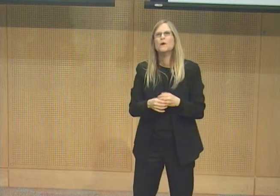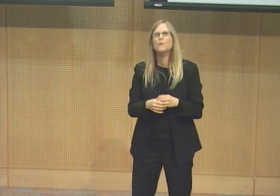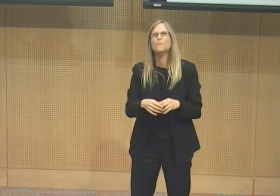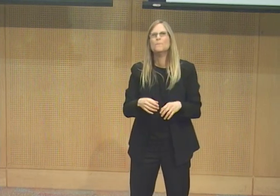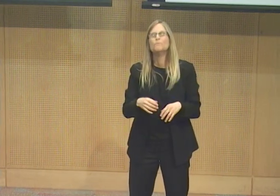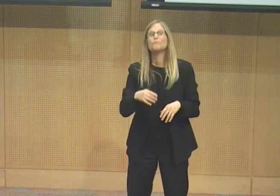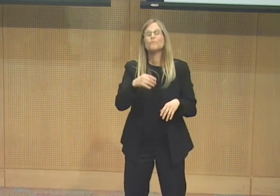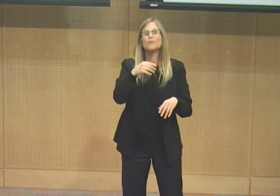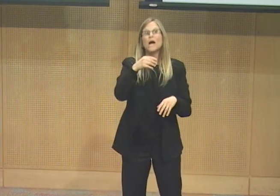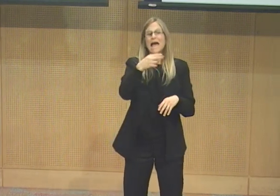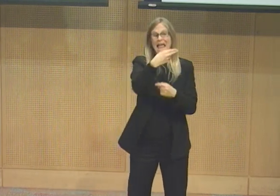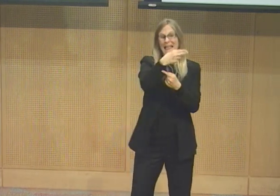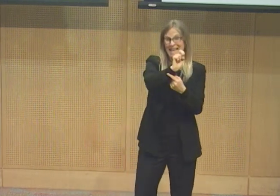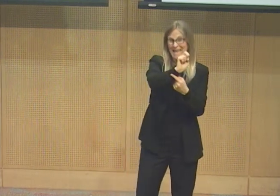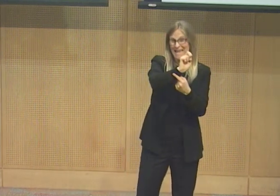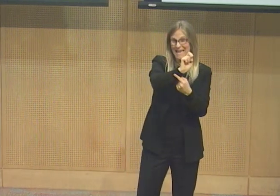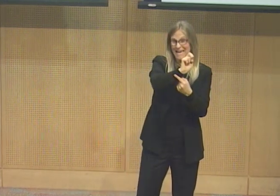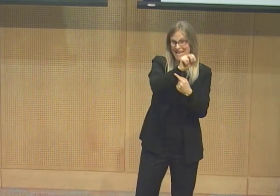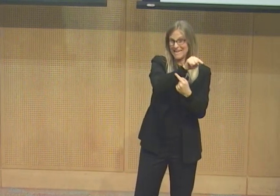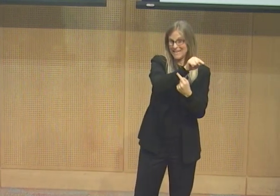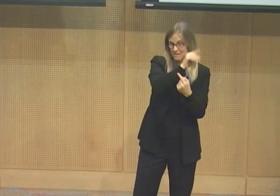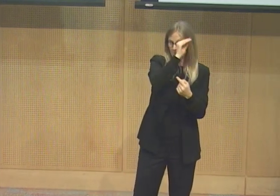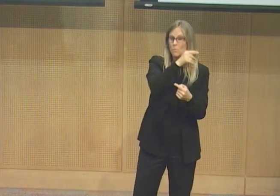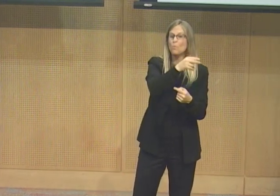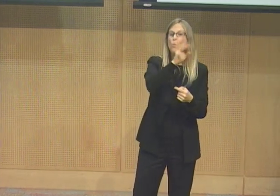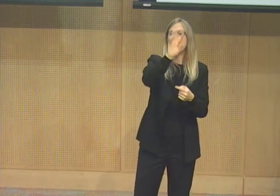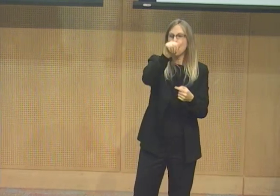Now let me give you a more pointed example.